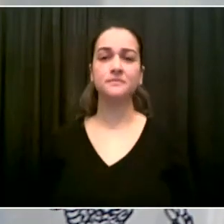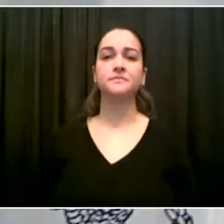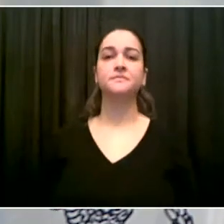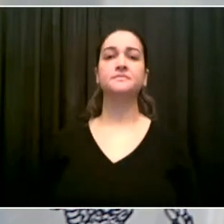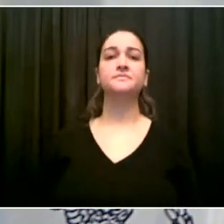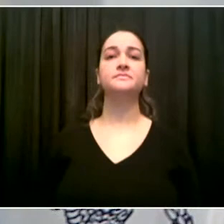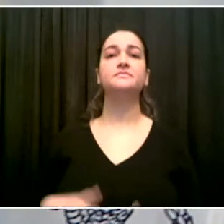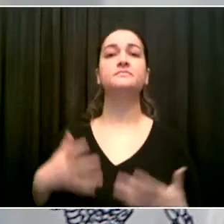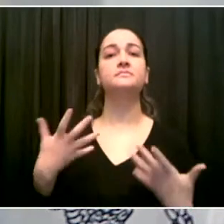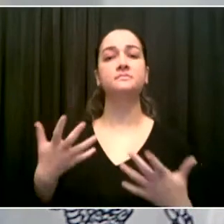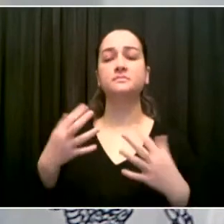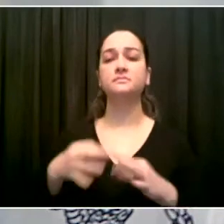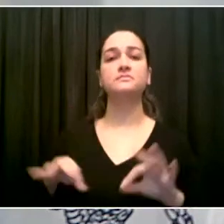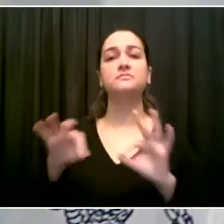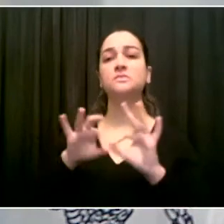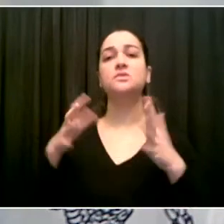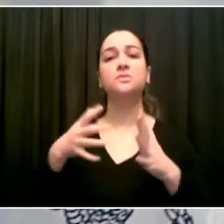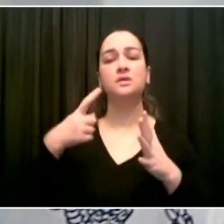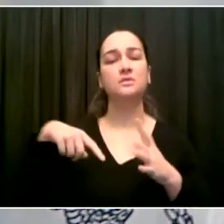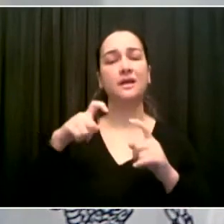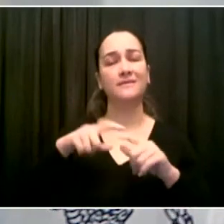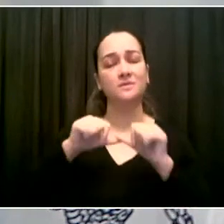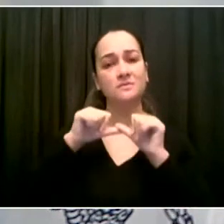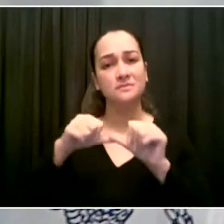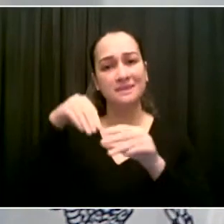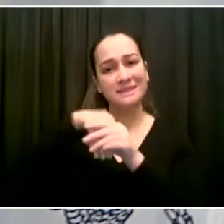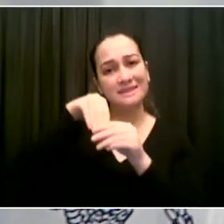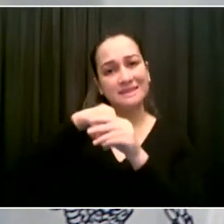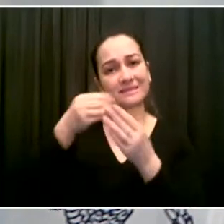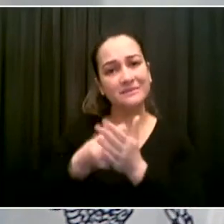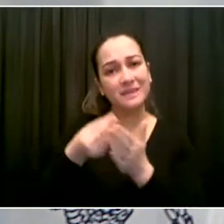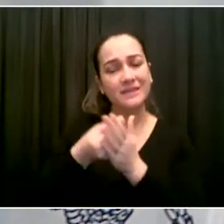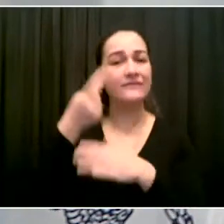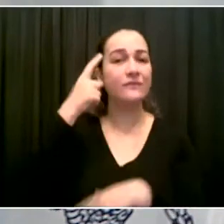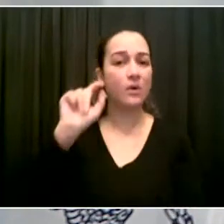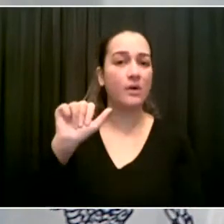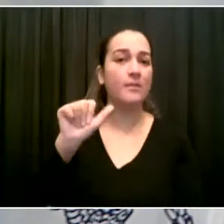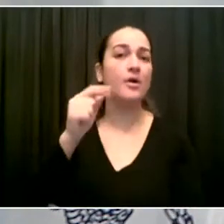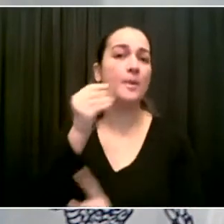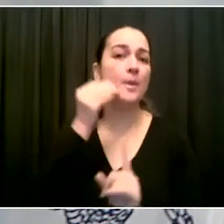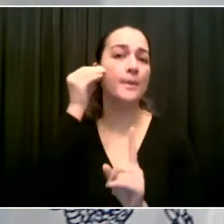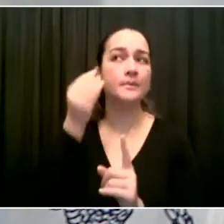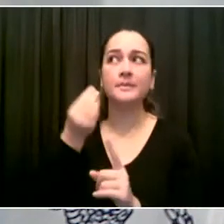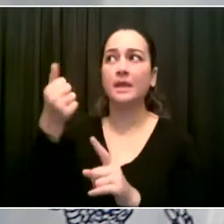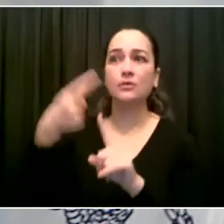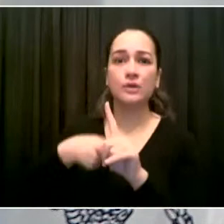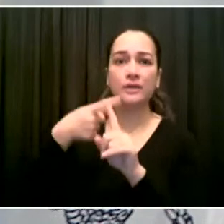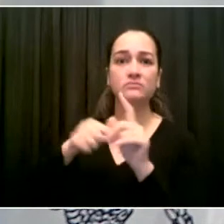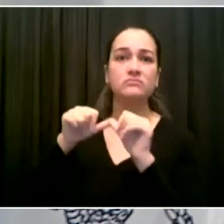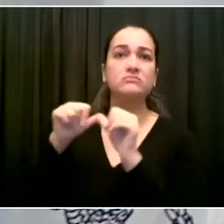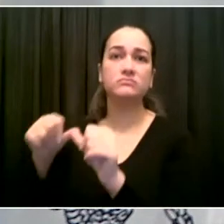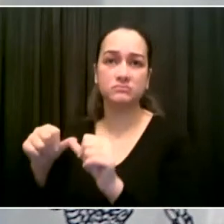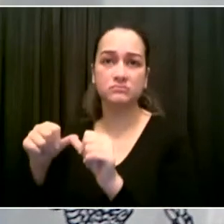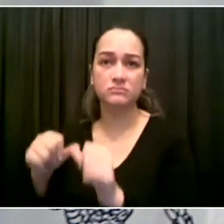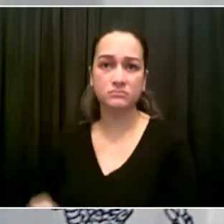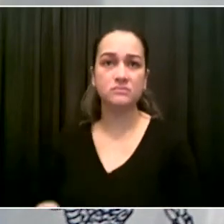APAPARTMARTM ENT. ON A STATE LEVEL